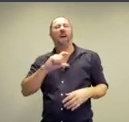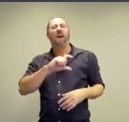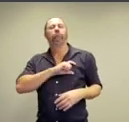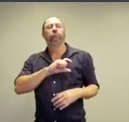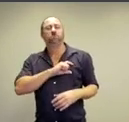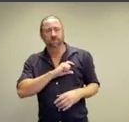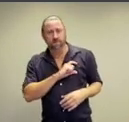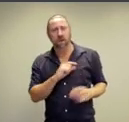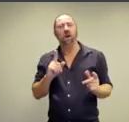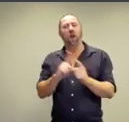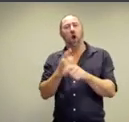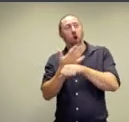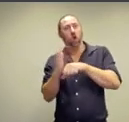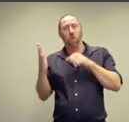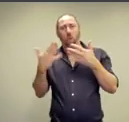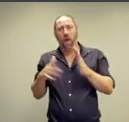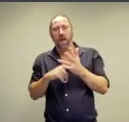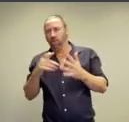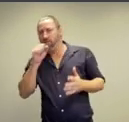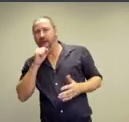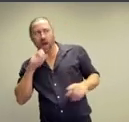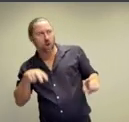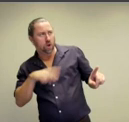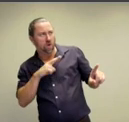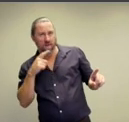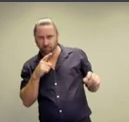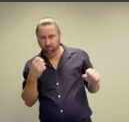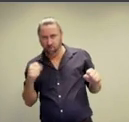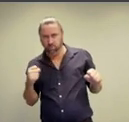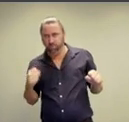created and also created a new kind of persona for